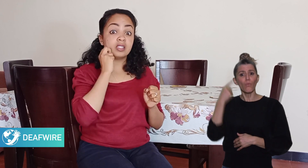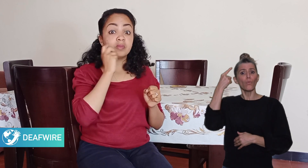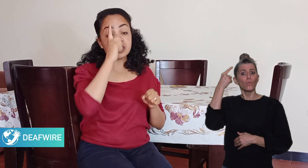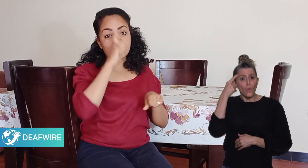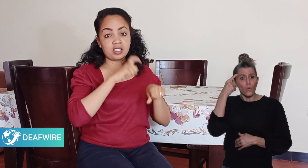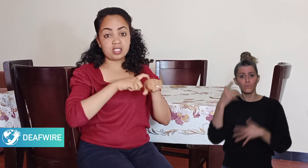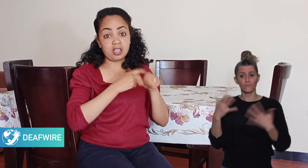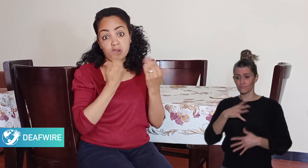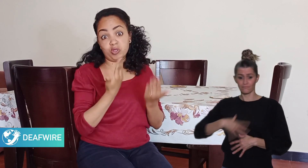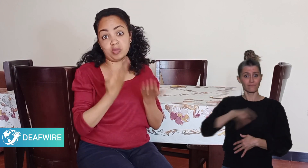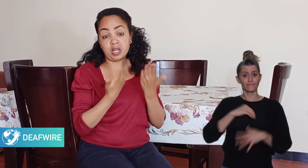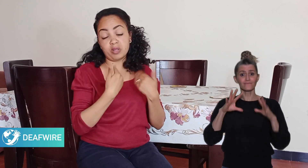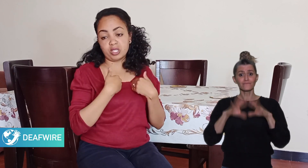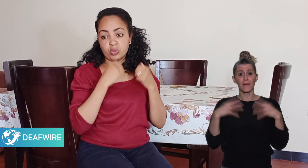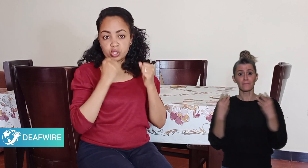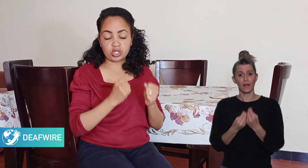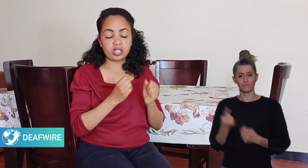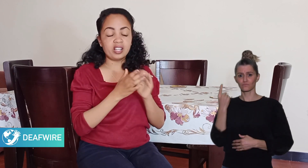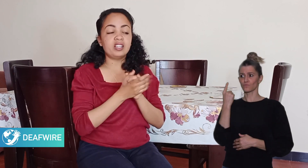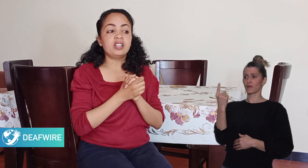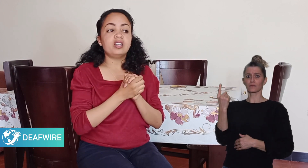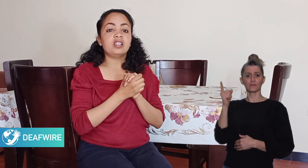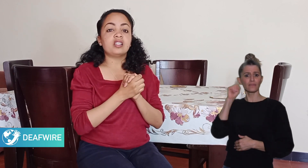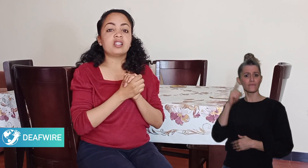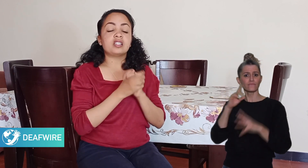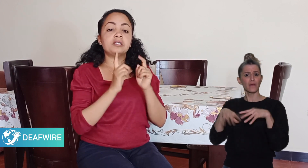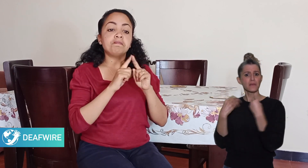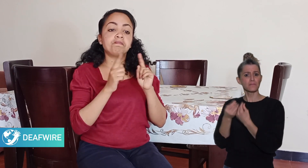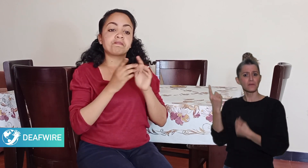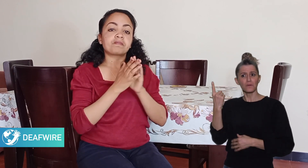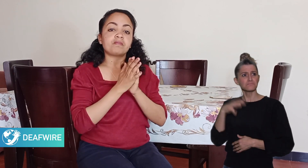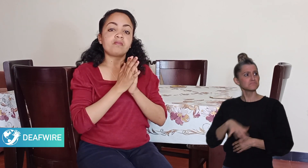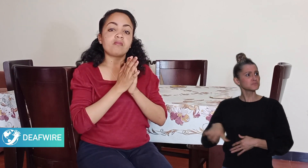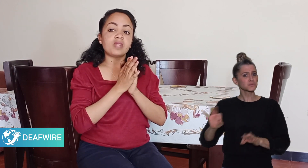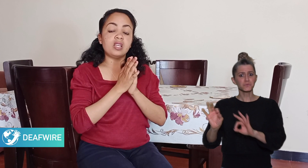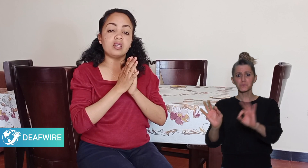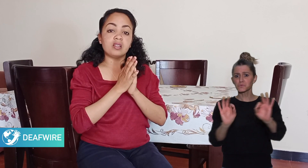in my birthplace in Ethiopia, I believe that our family